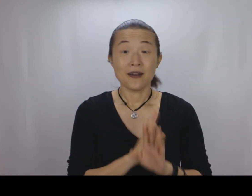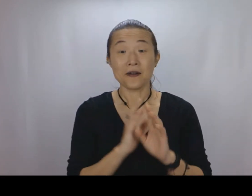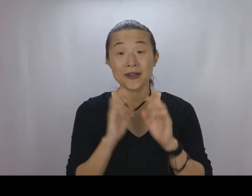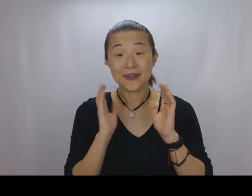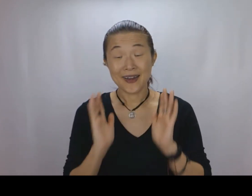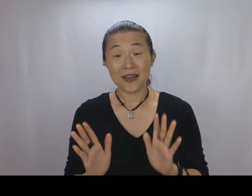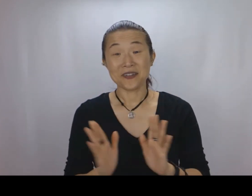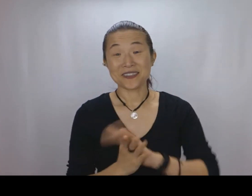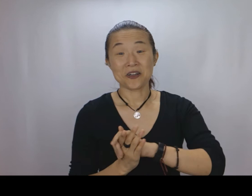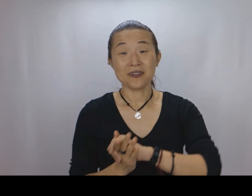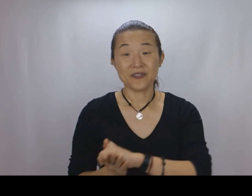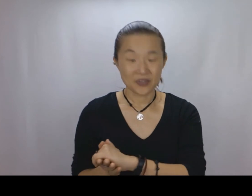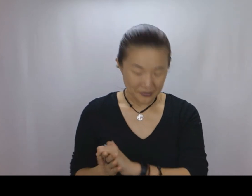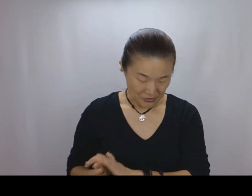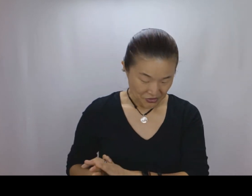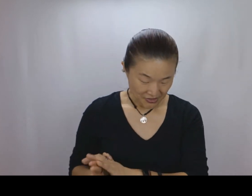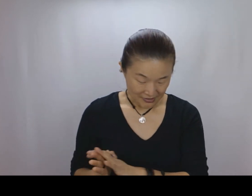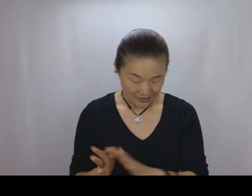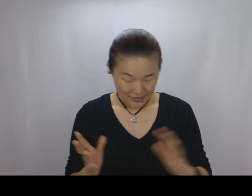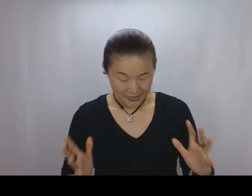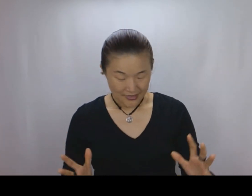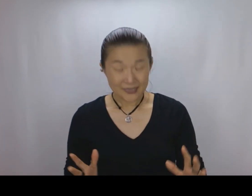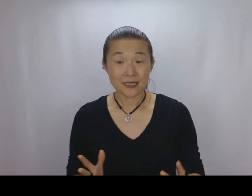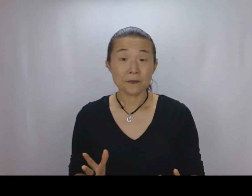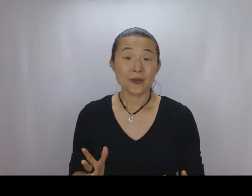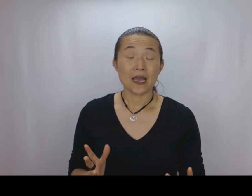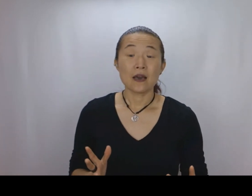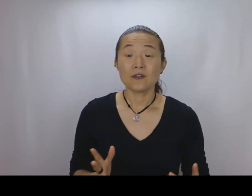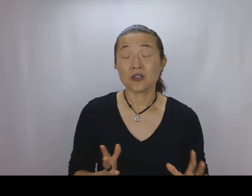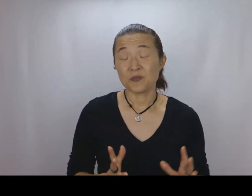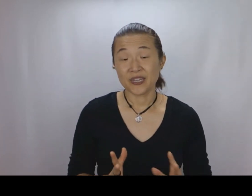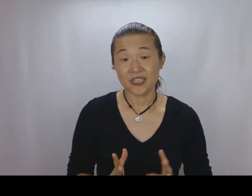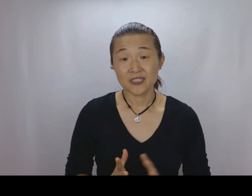OK, now that's all of your emotions next up we have are opinions.